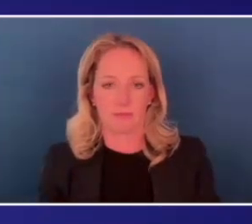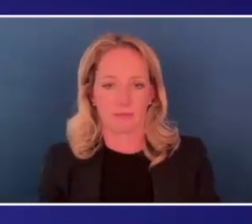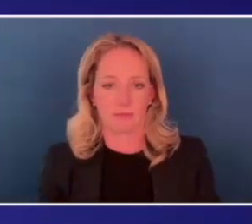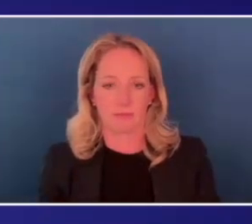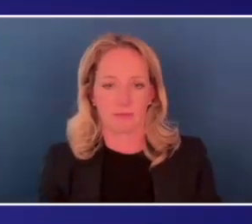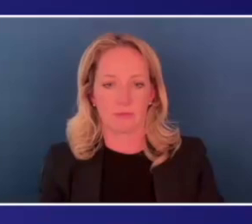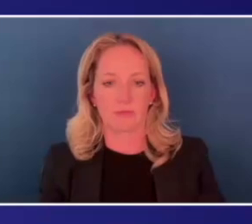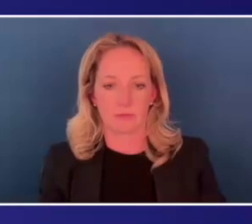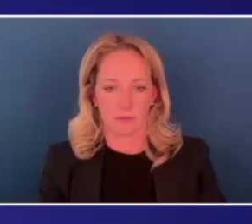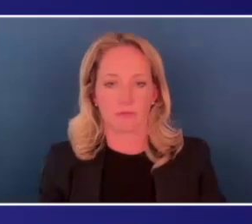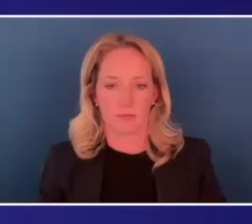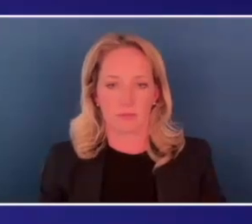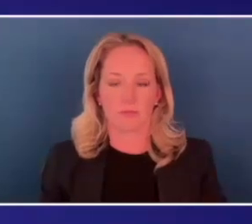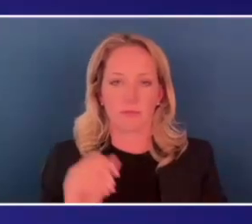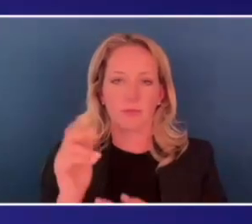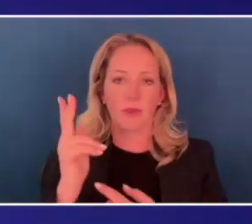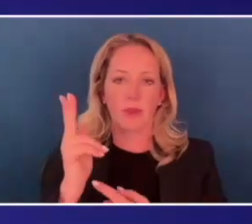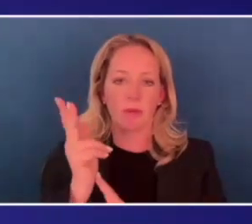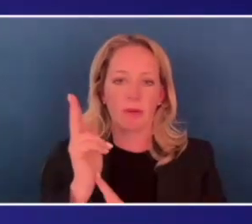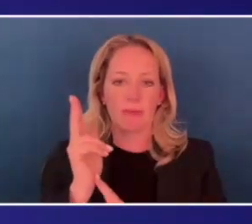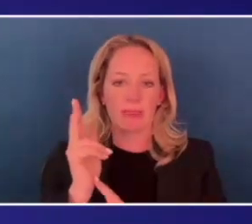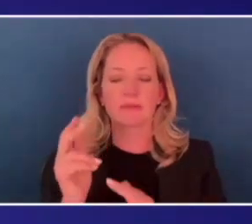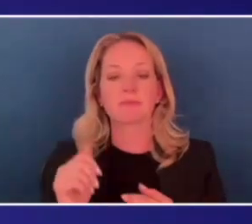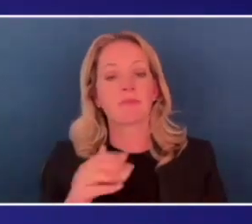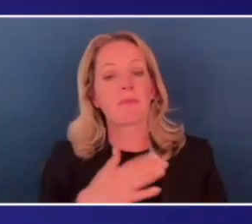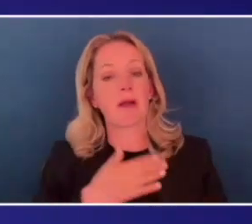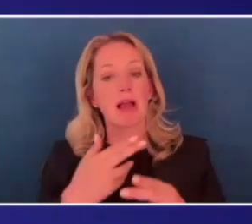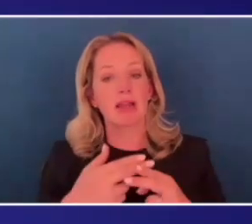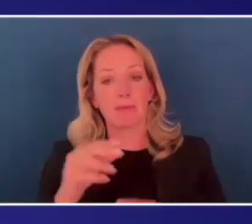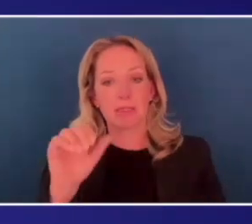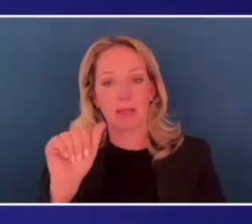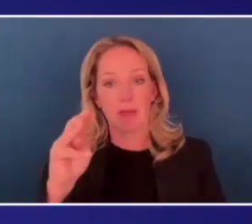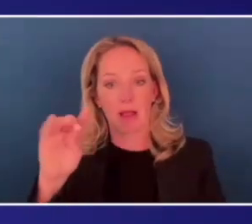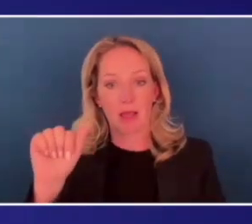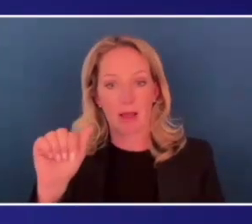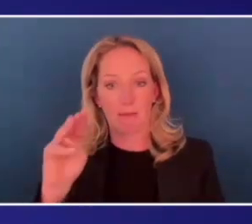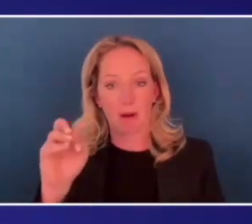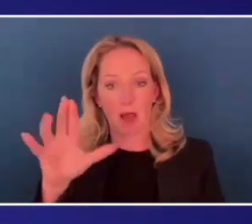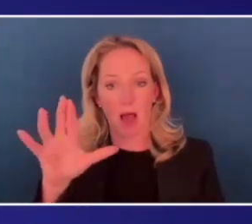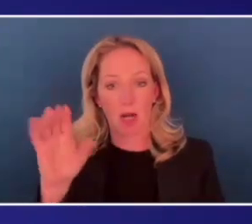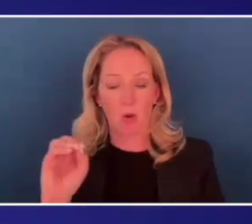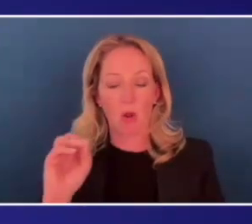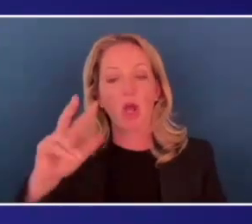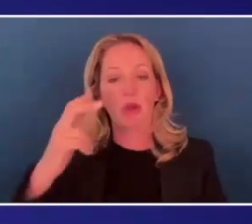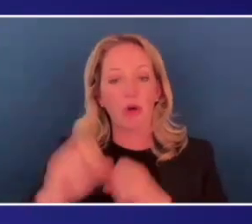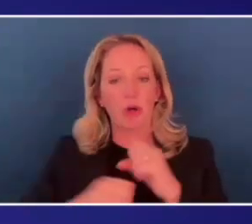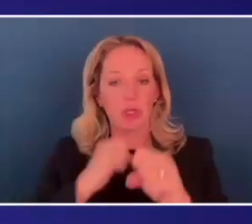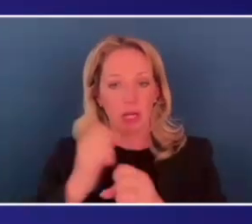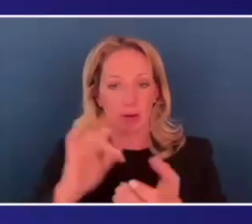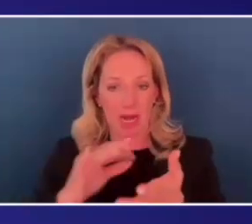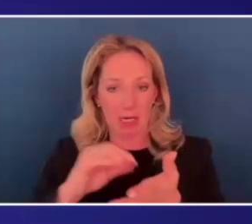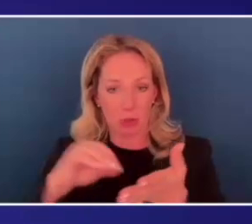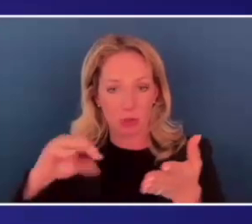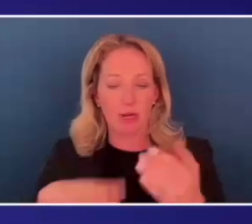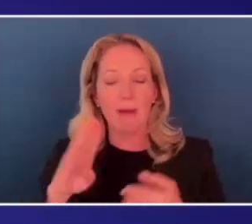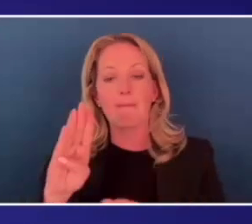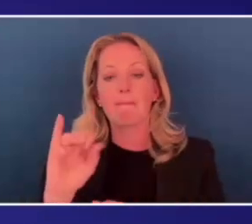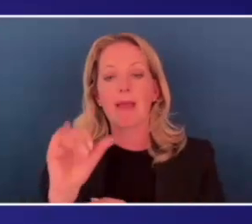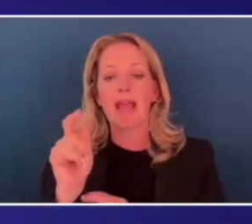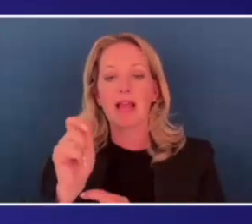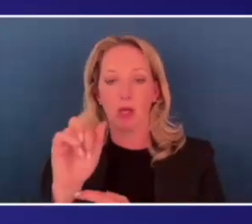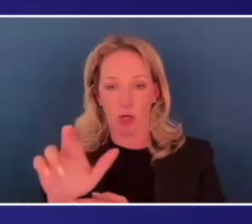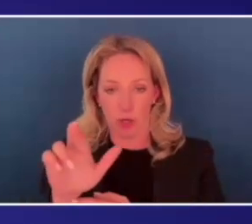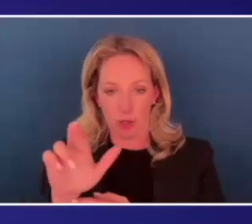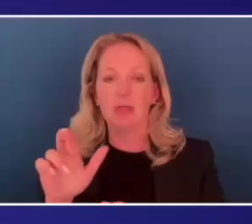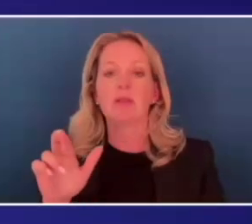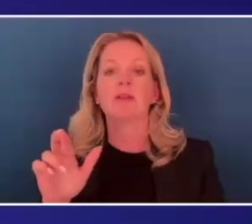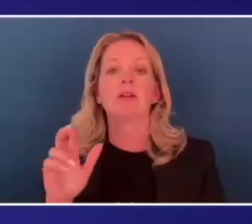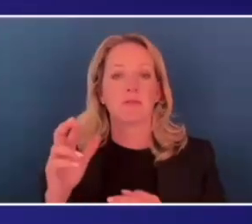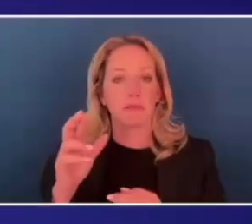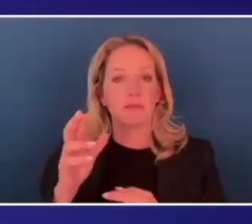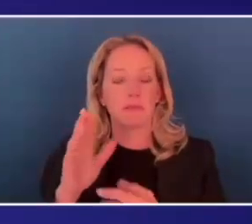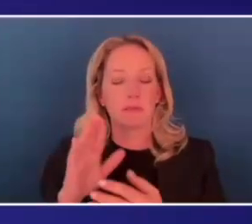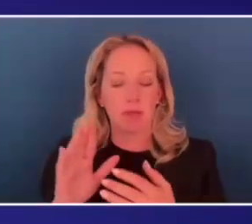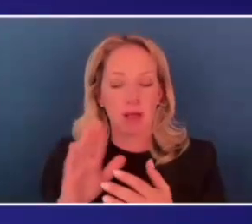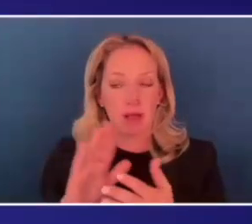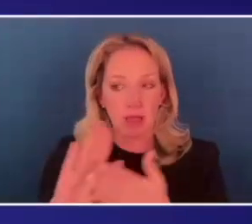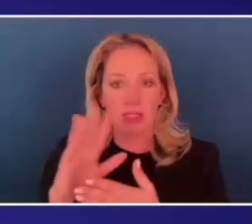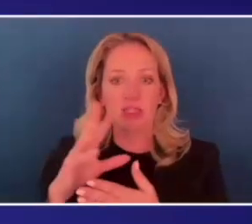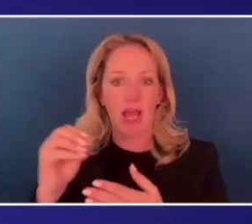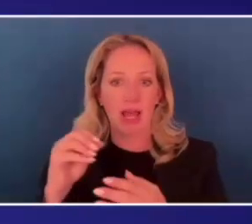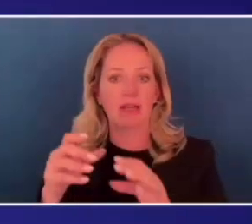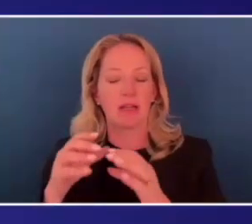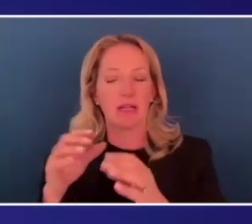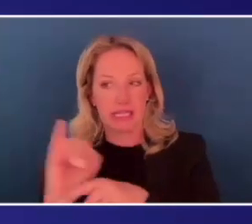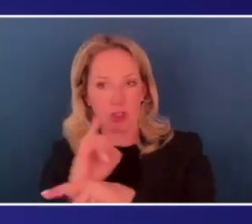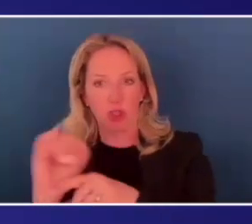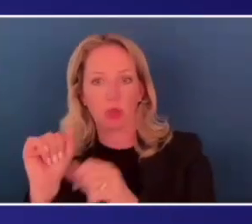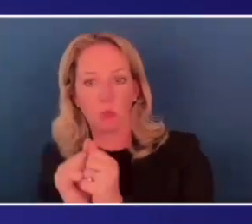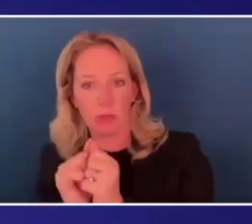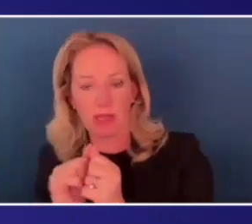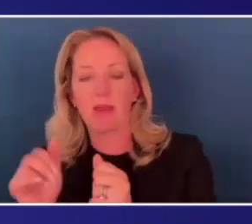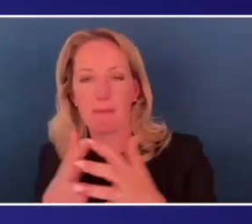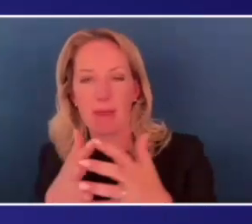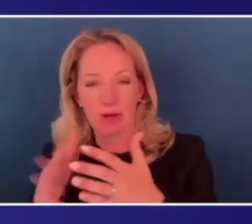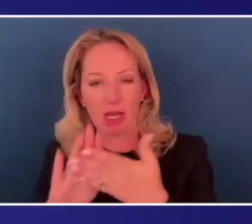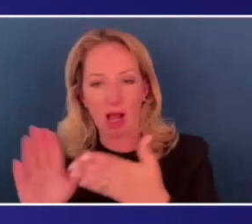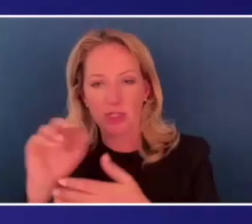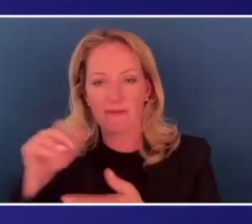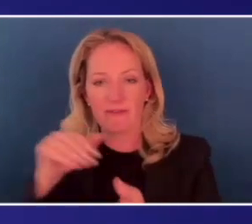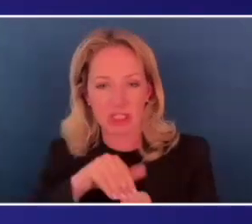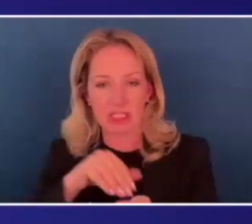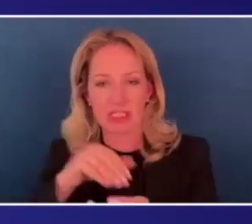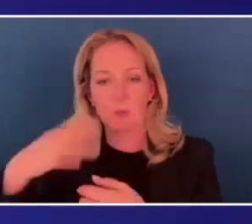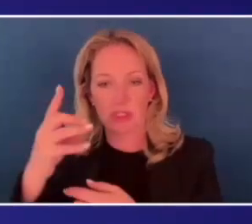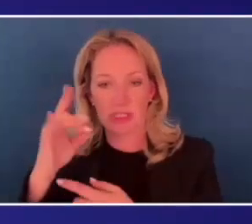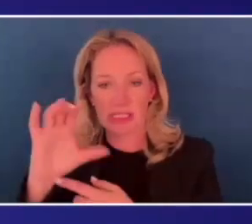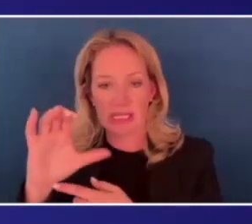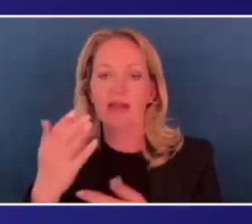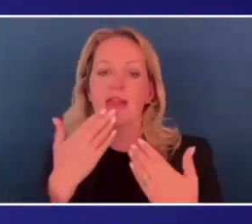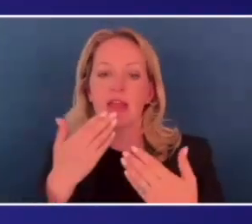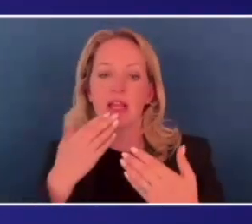Currently and turning with the American College of Physicians in DC. Thank you for this opportunity to speak about PSLF today.